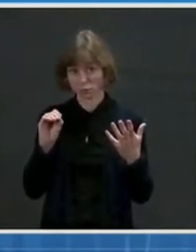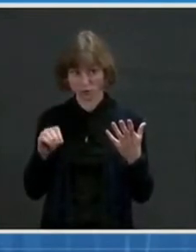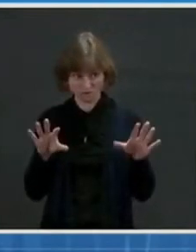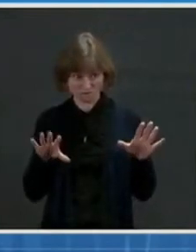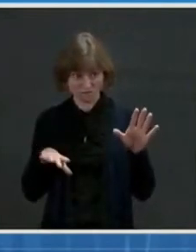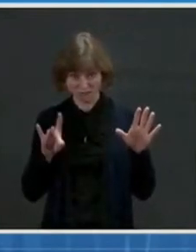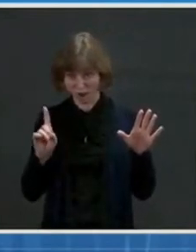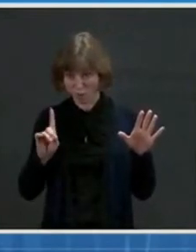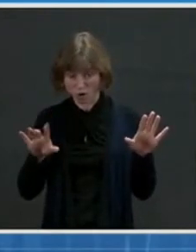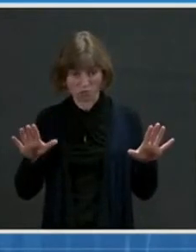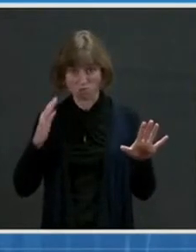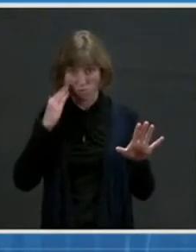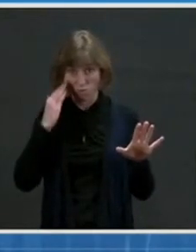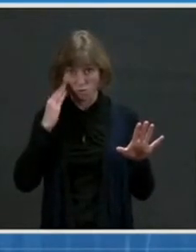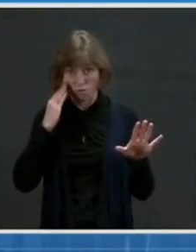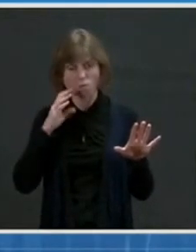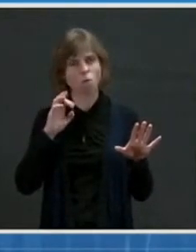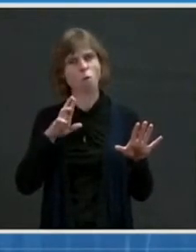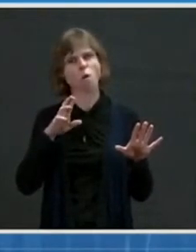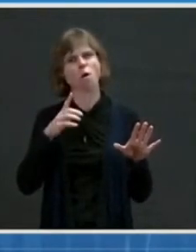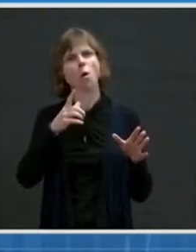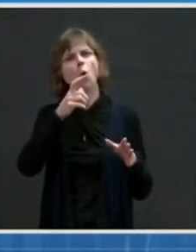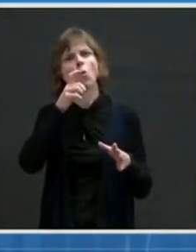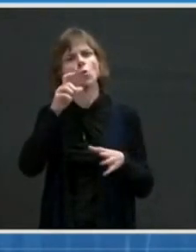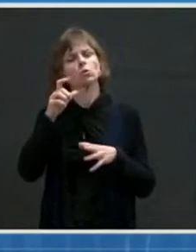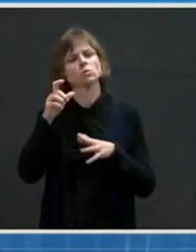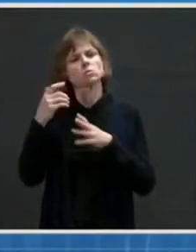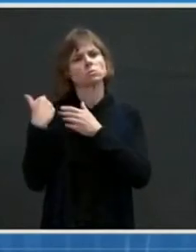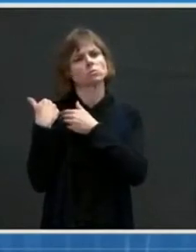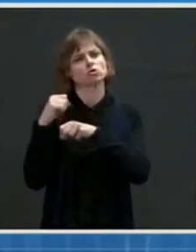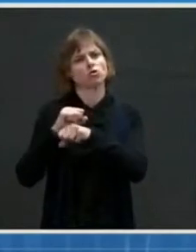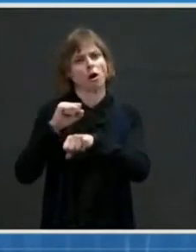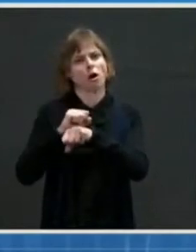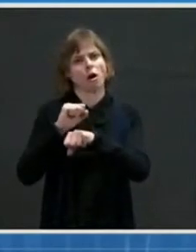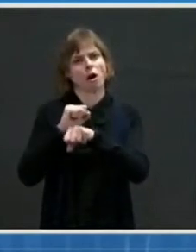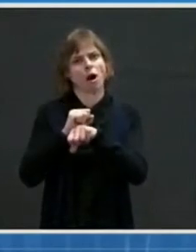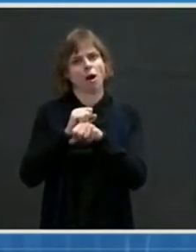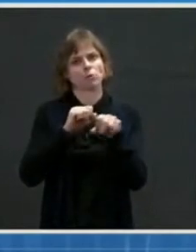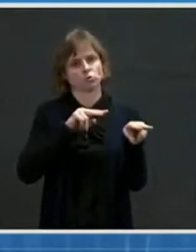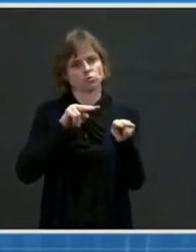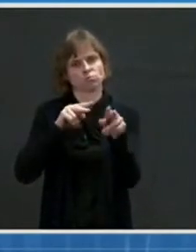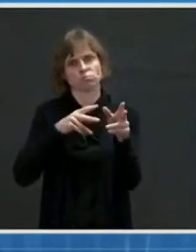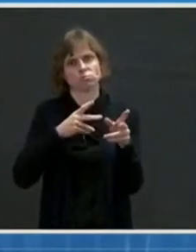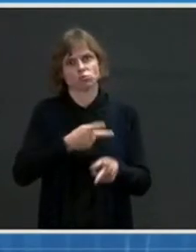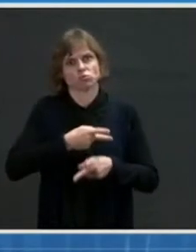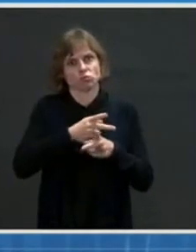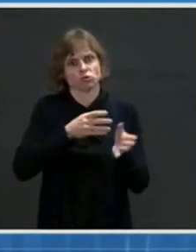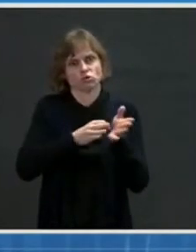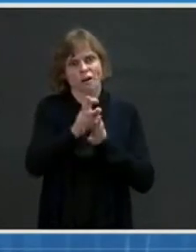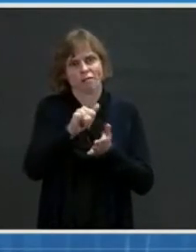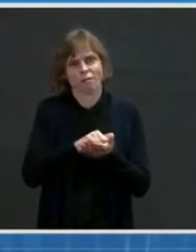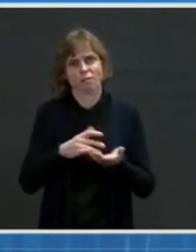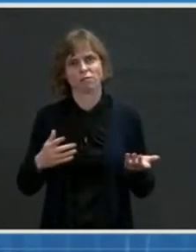BEEN USED FOR FEDERAL EMPLOYEES BEEN FULLY ACCOUNTED FOR?